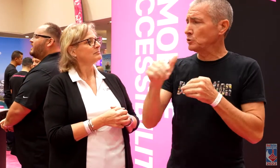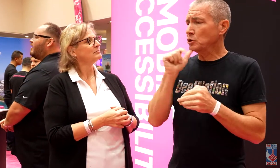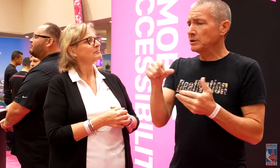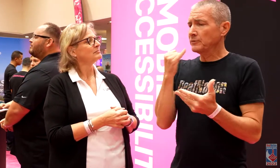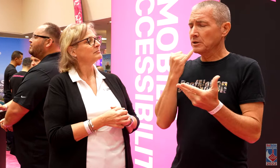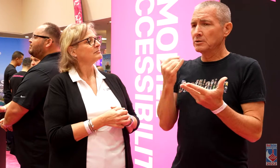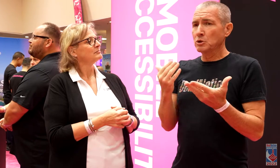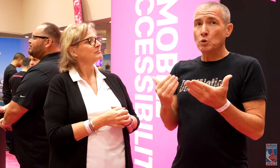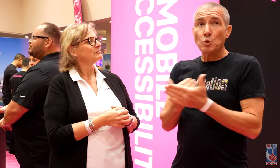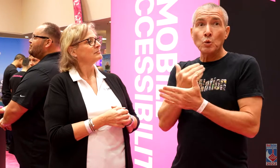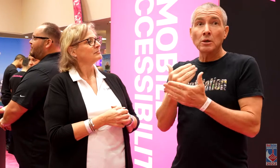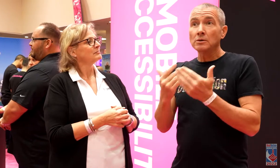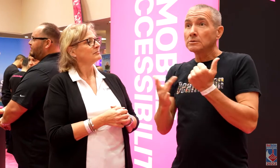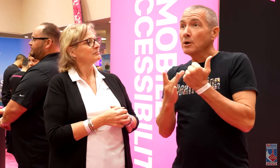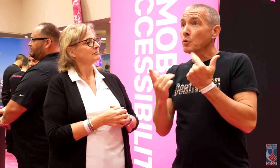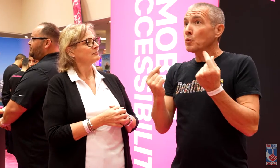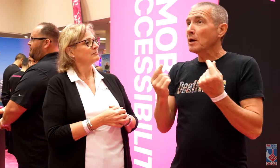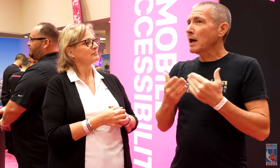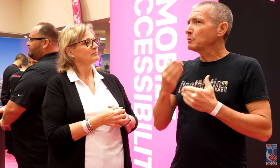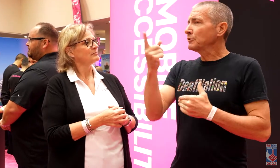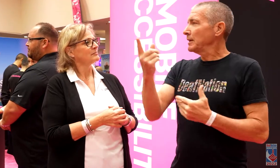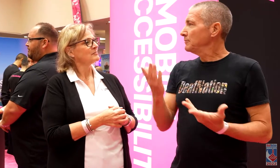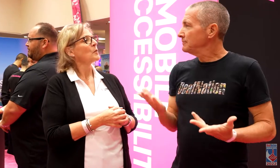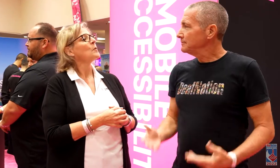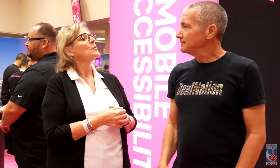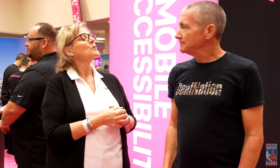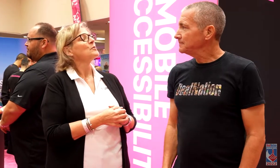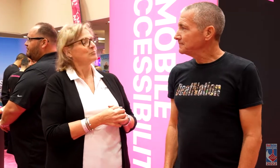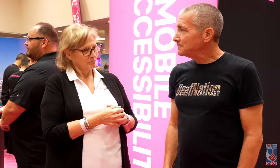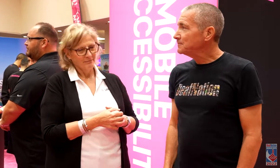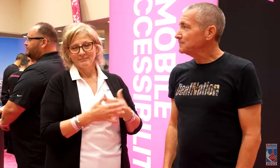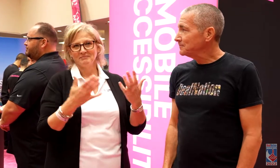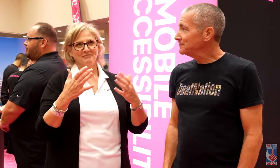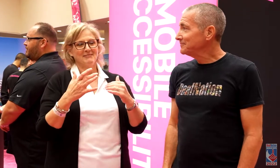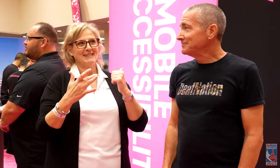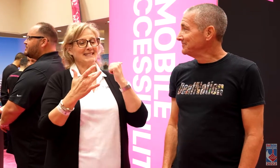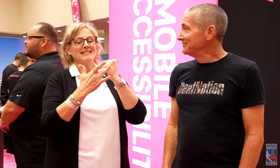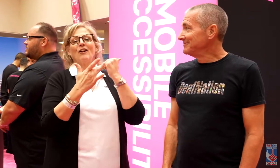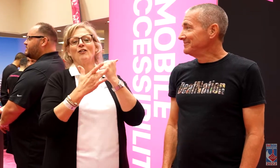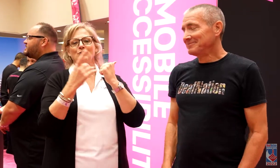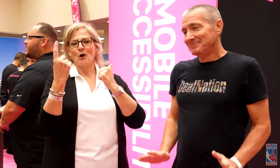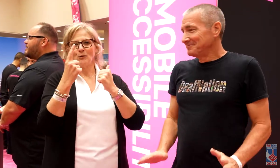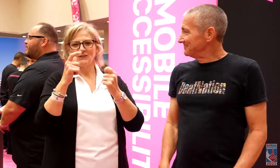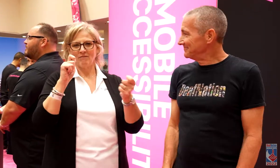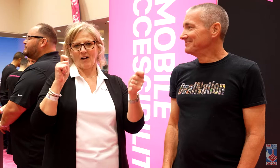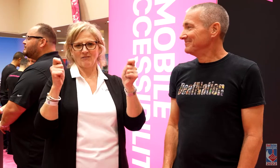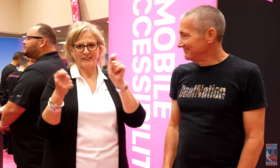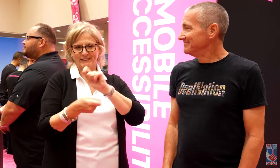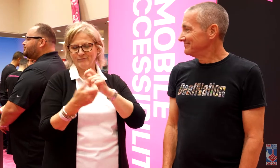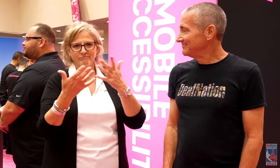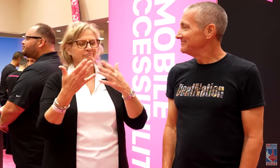Not just new technology, but what’s next to come out there? Technology is always evolving.